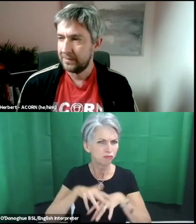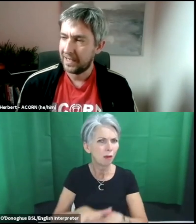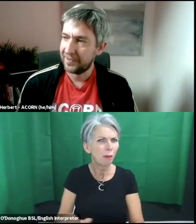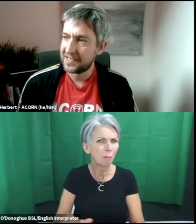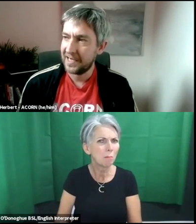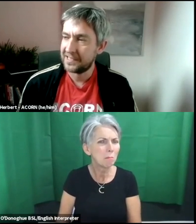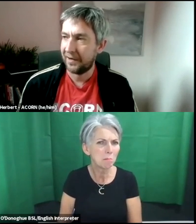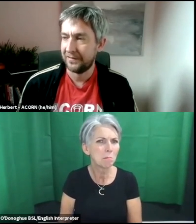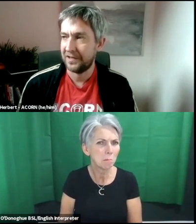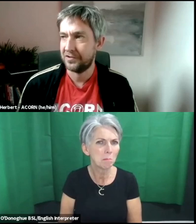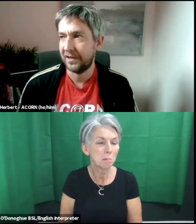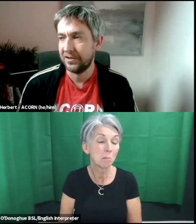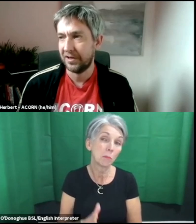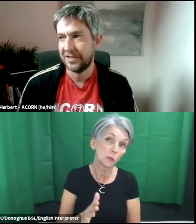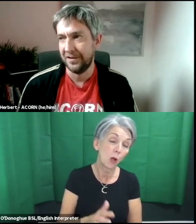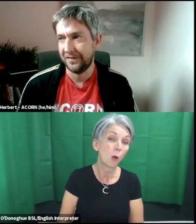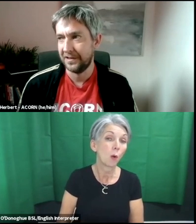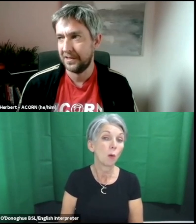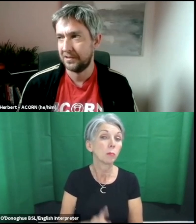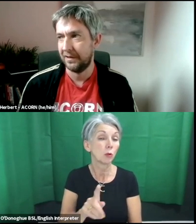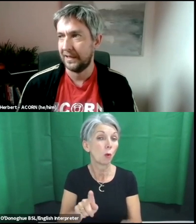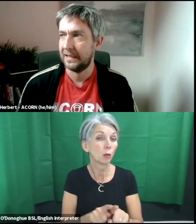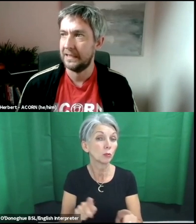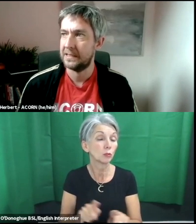Kind of an aside to that, which I think is really interesting, that feeds into